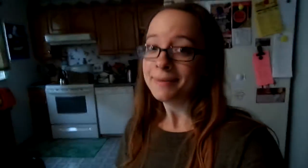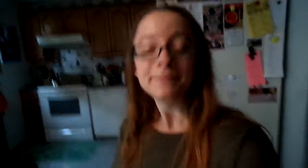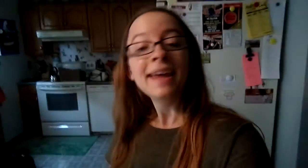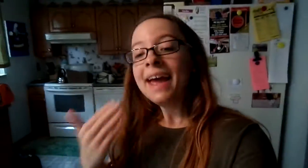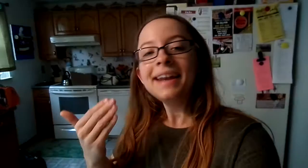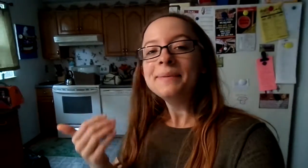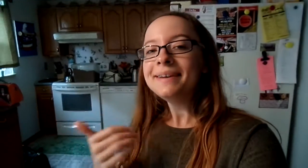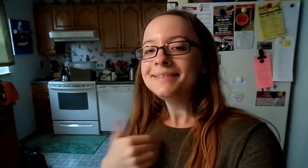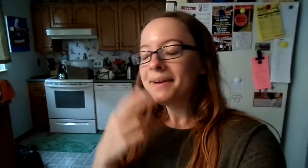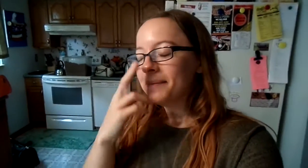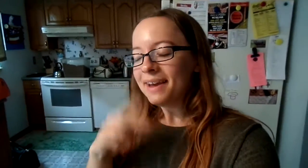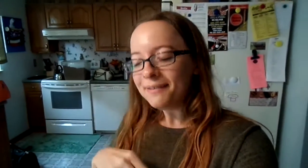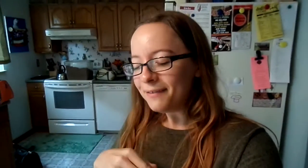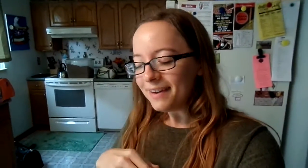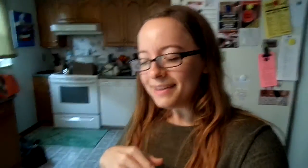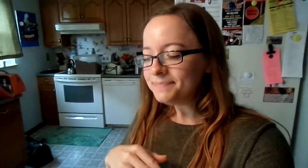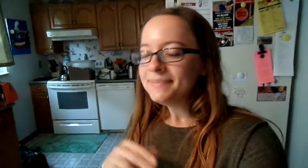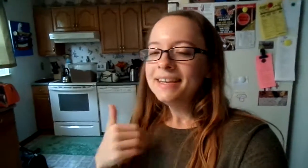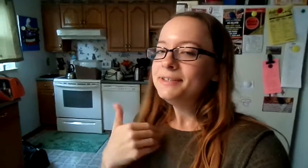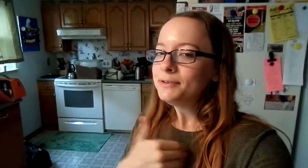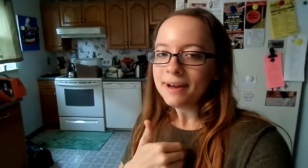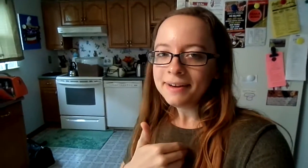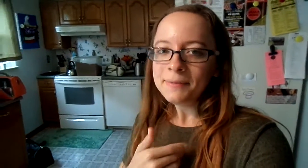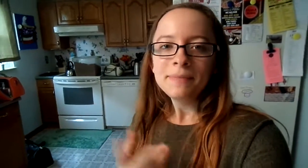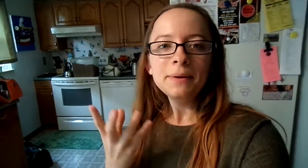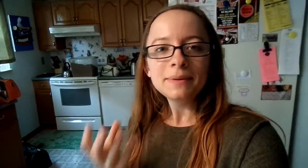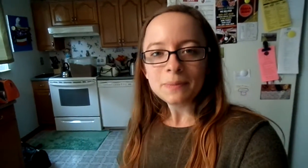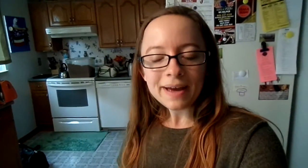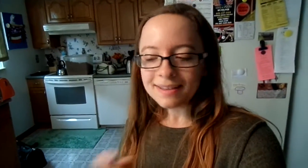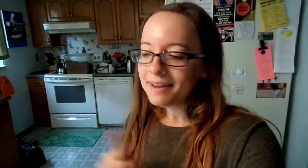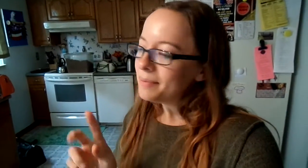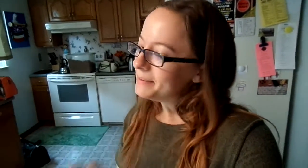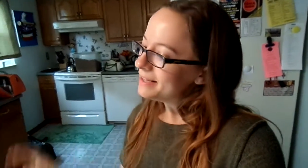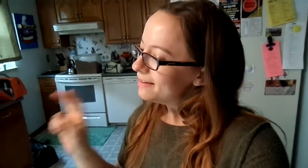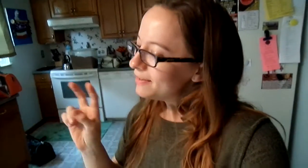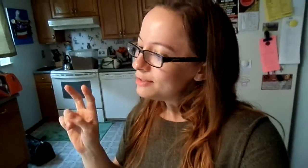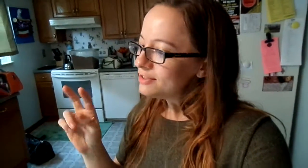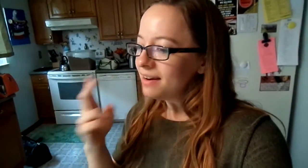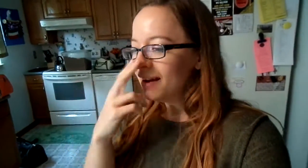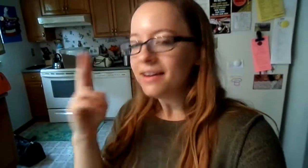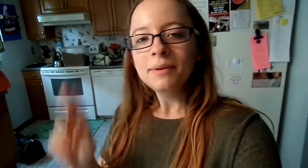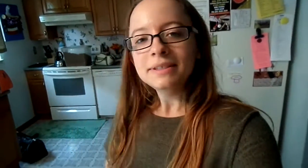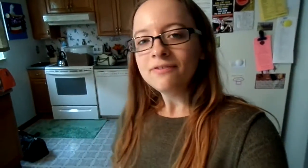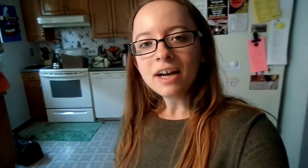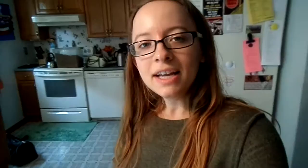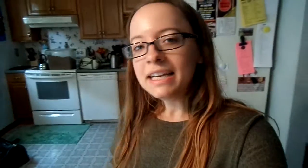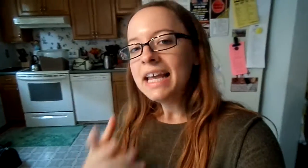She doesn't care. Anyways we had fun in Toronto. It was wet, but it was an adventure and it was fun,